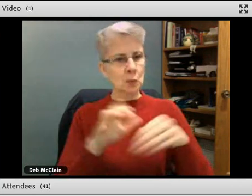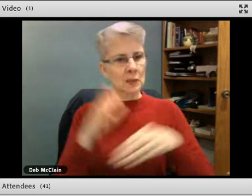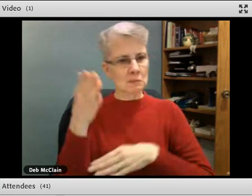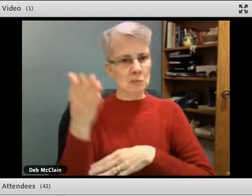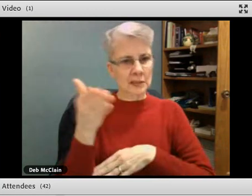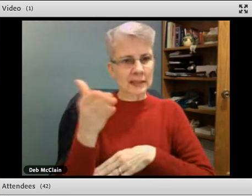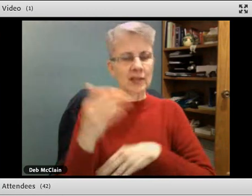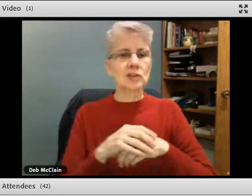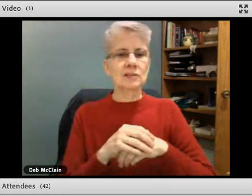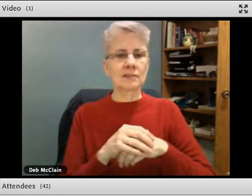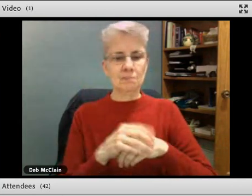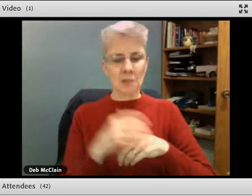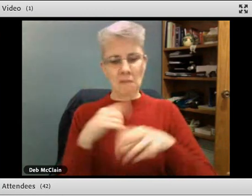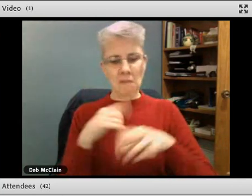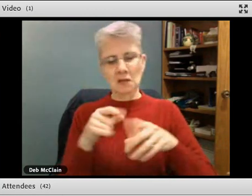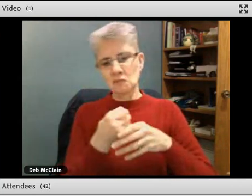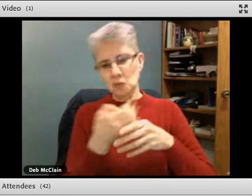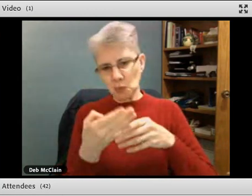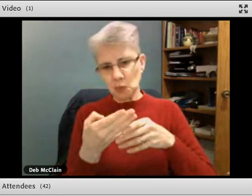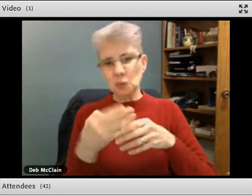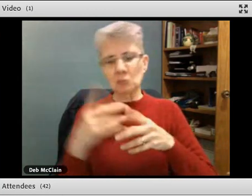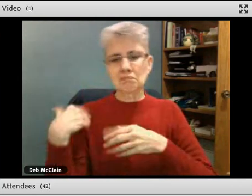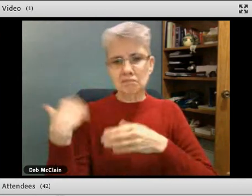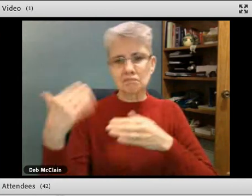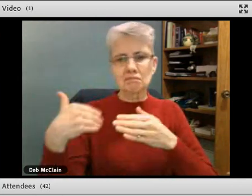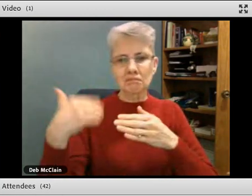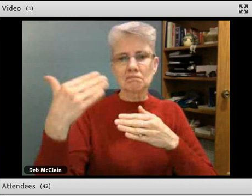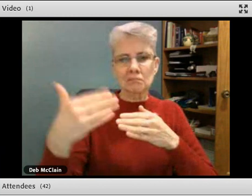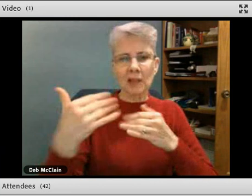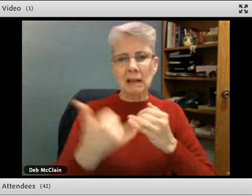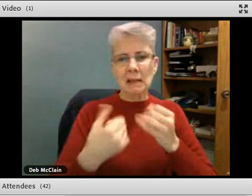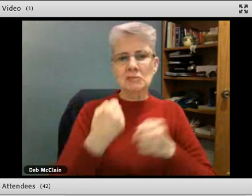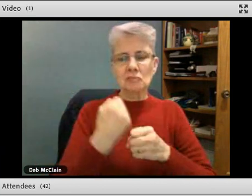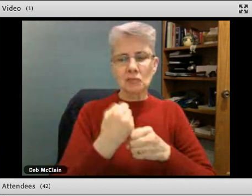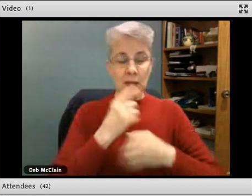I've done a few of them over the past year or so and really enjoyed it.